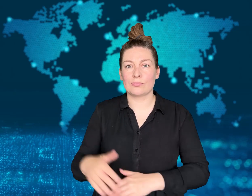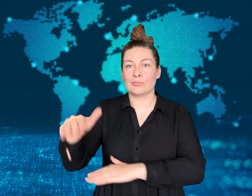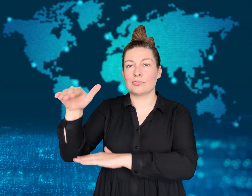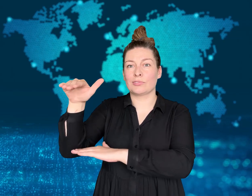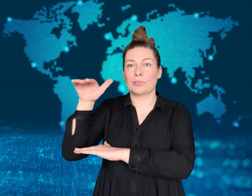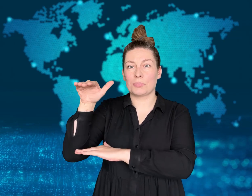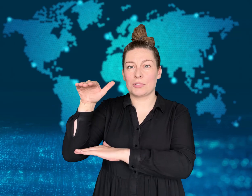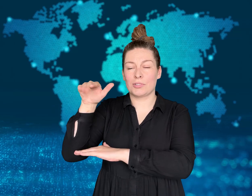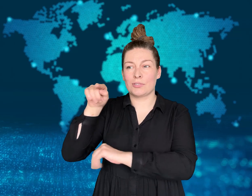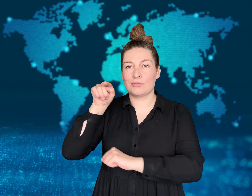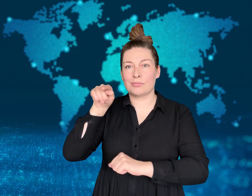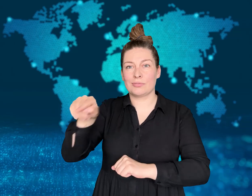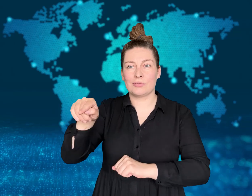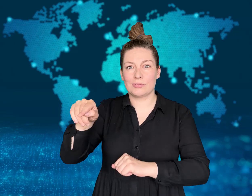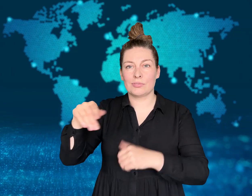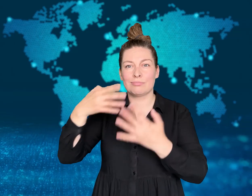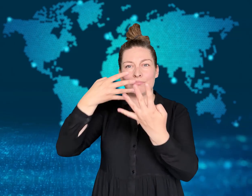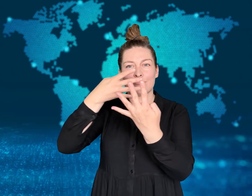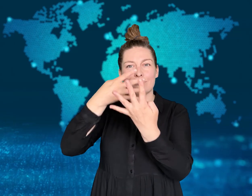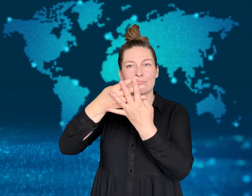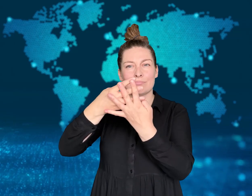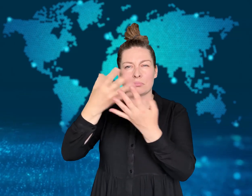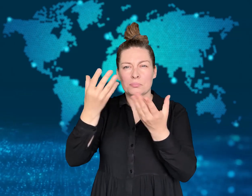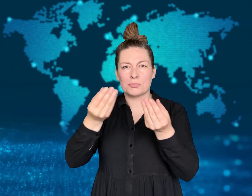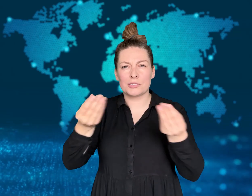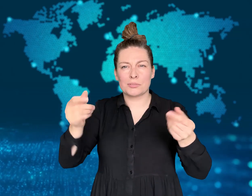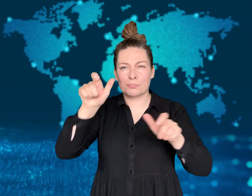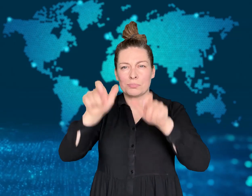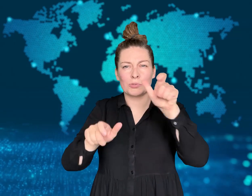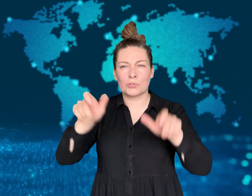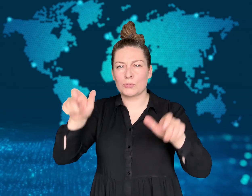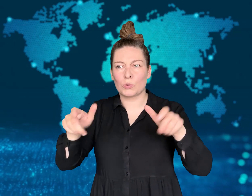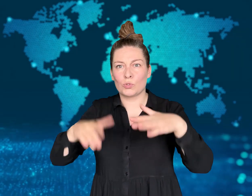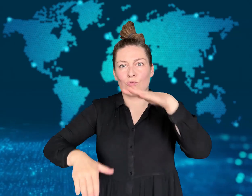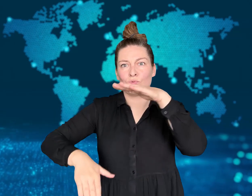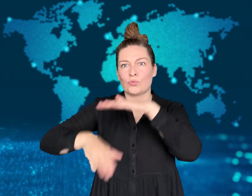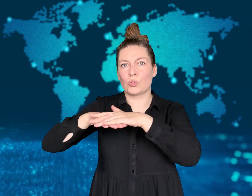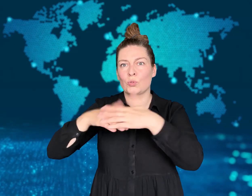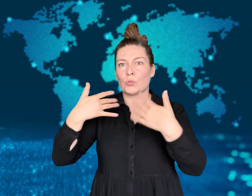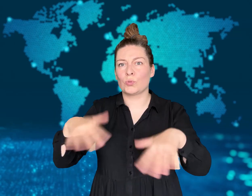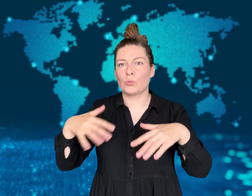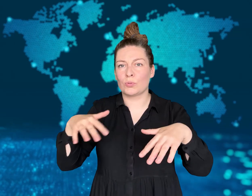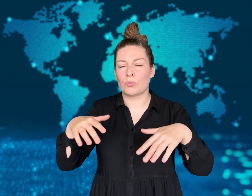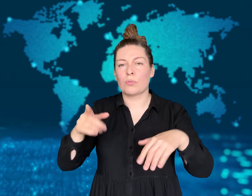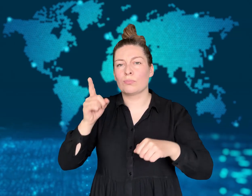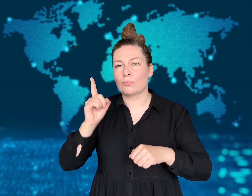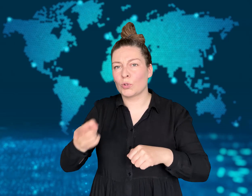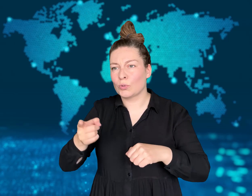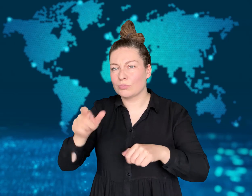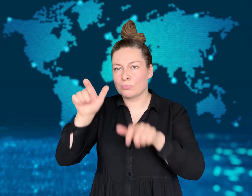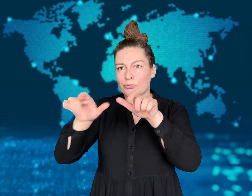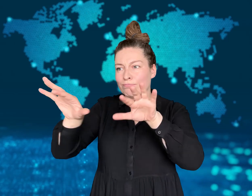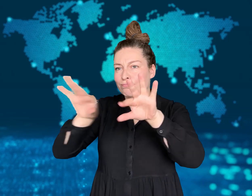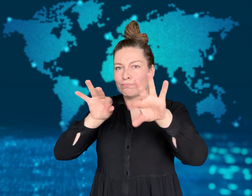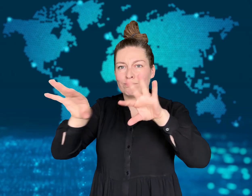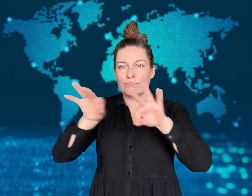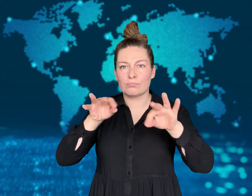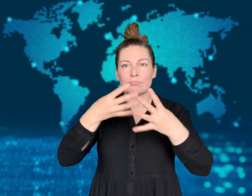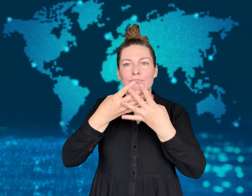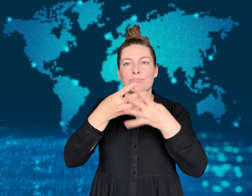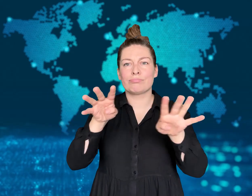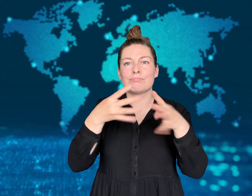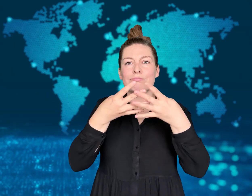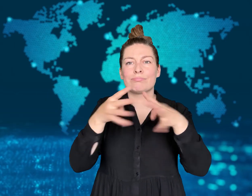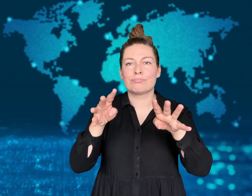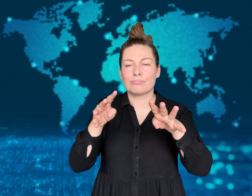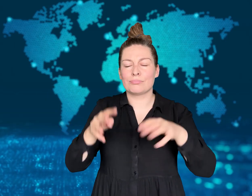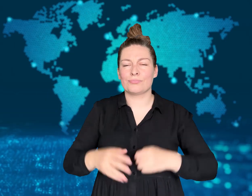Pardoned to decongest jails